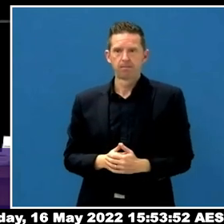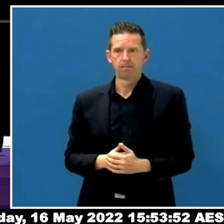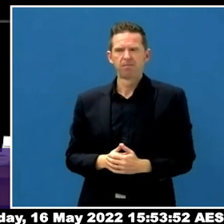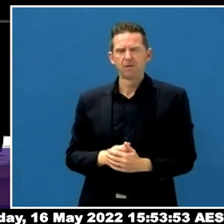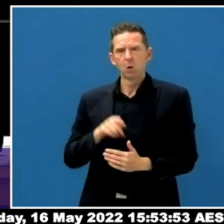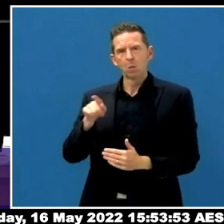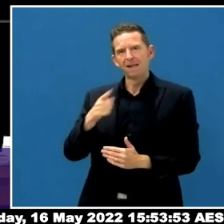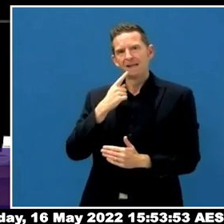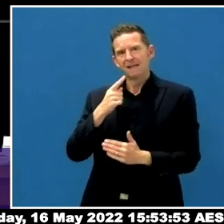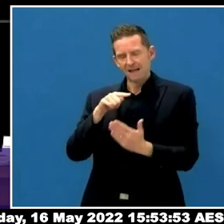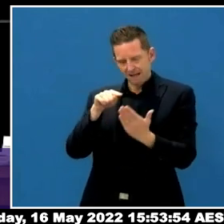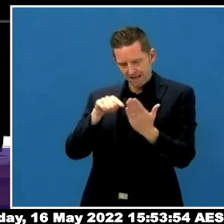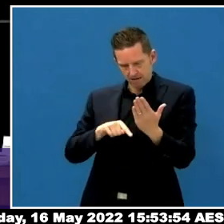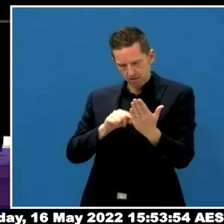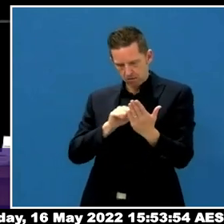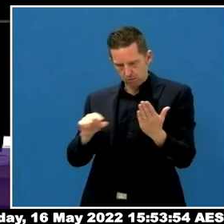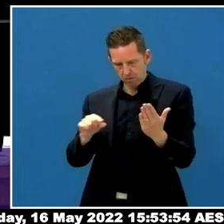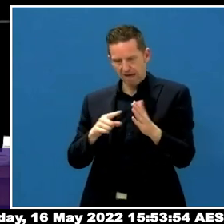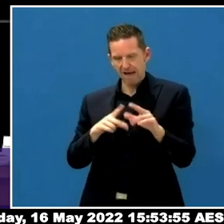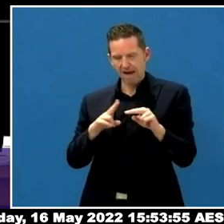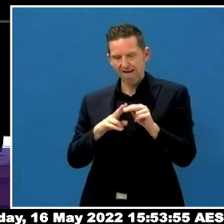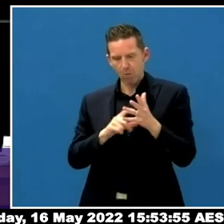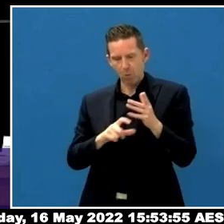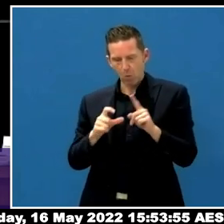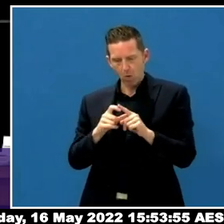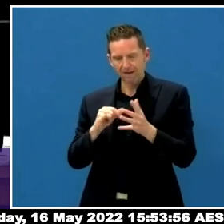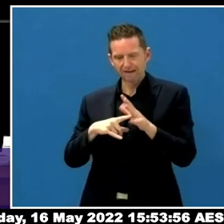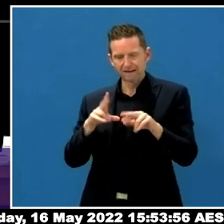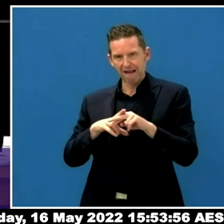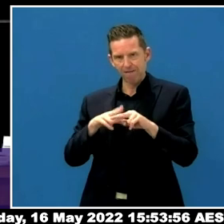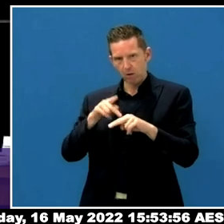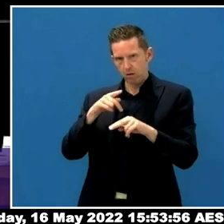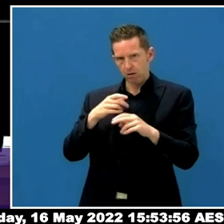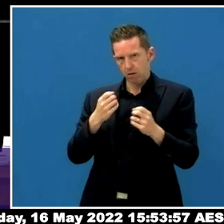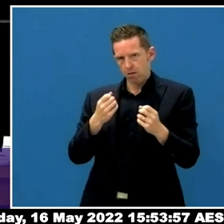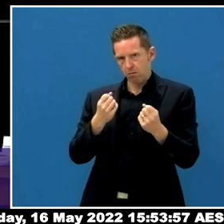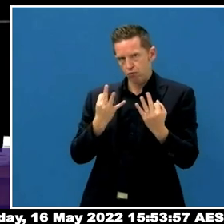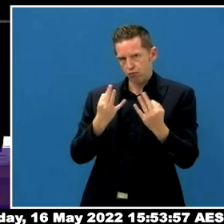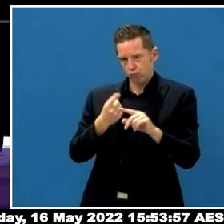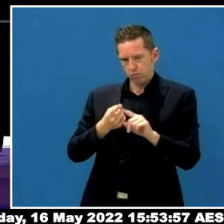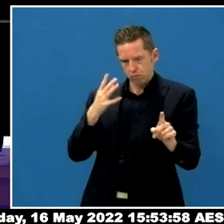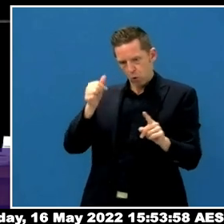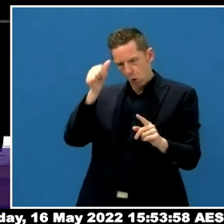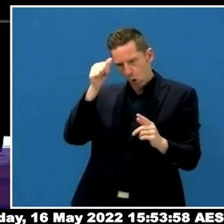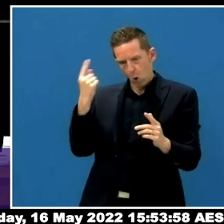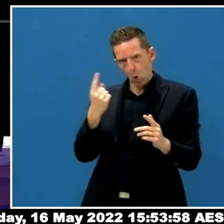right, they don't specify - That's right. MR FOGARTY: - which person it was? They don't specify who it was. Right.